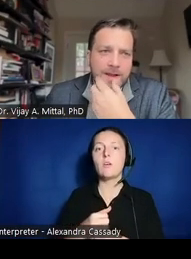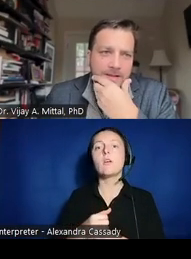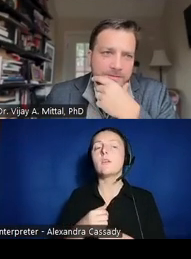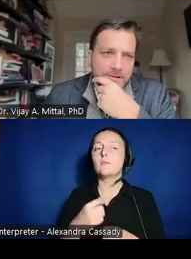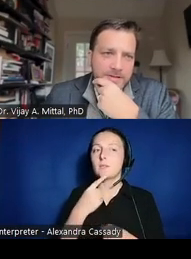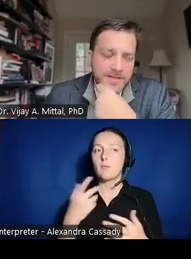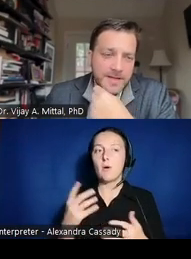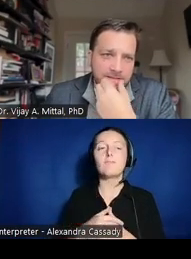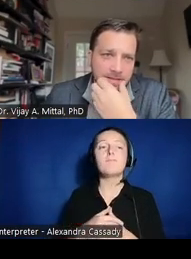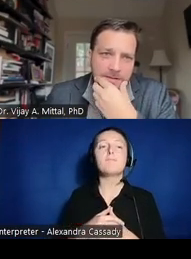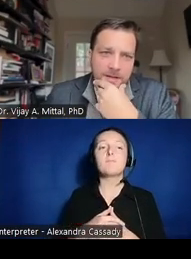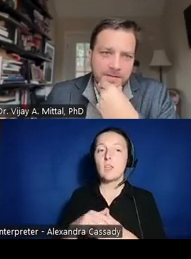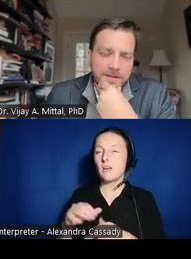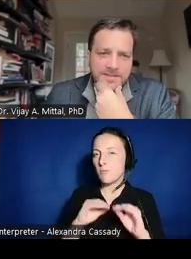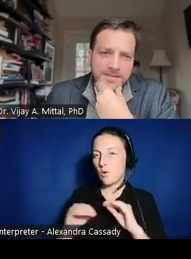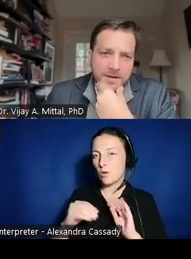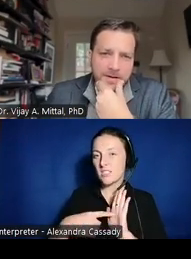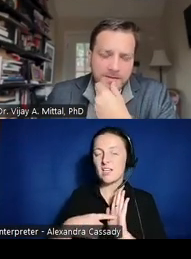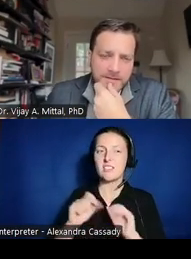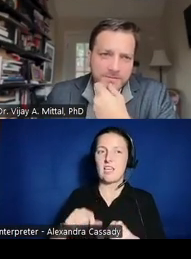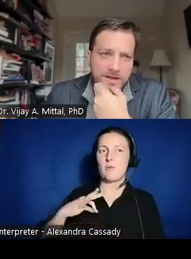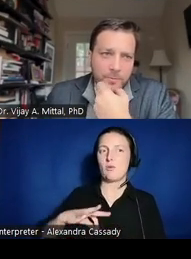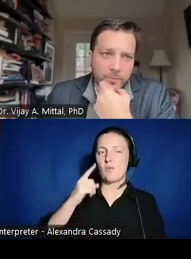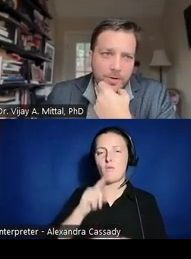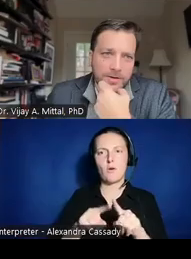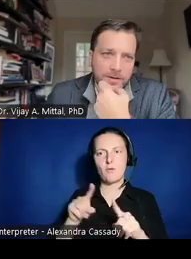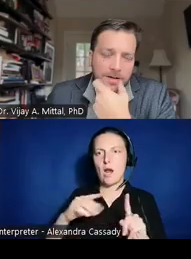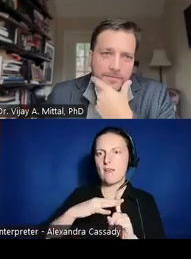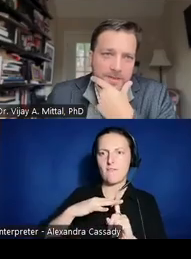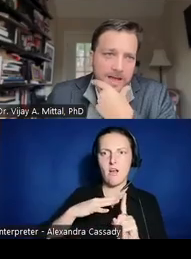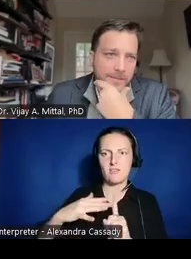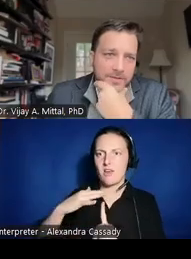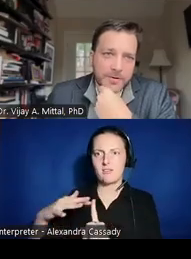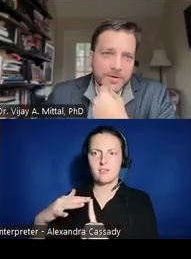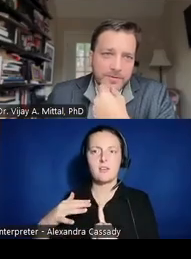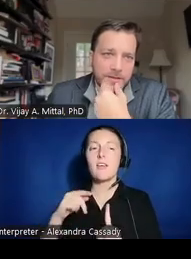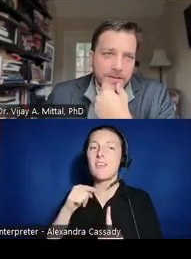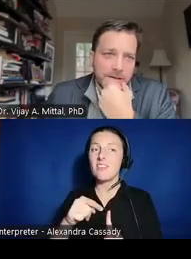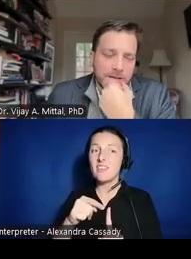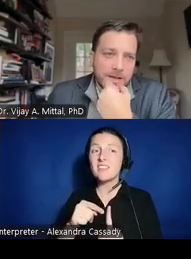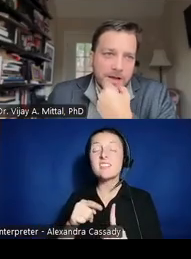variety of context and that this is an area that needs a lot more work. Um the lab is currently